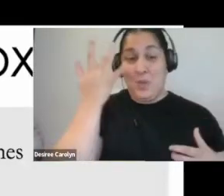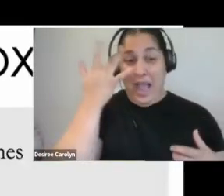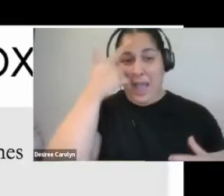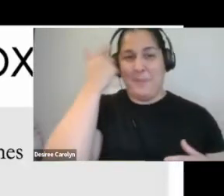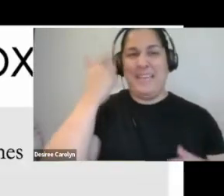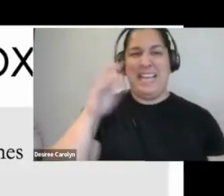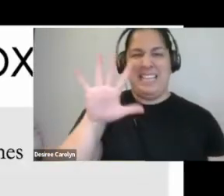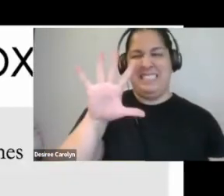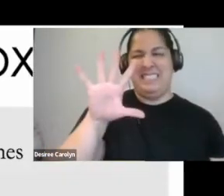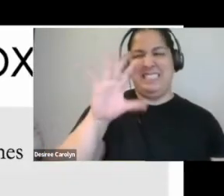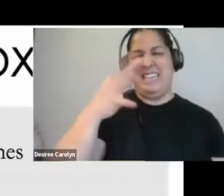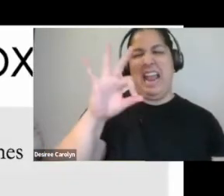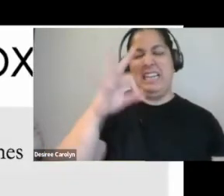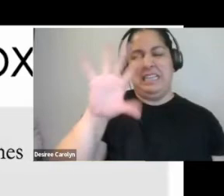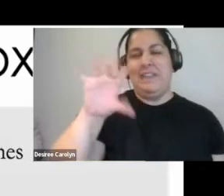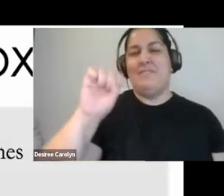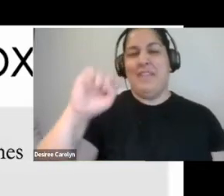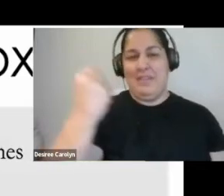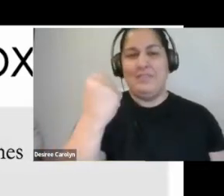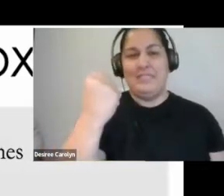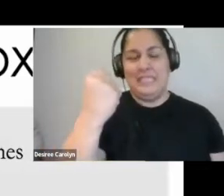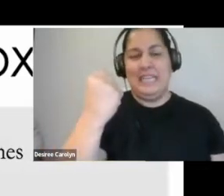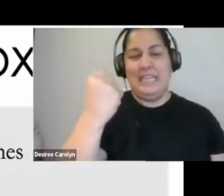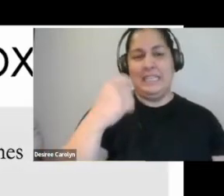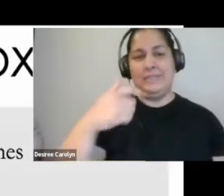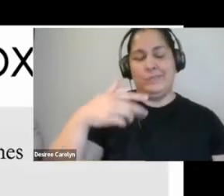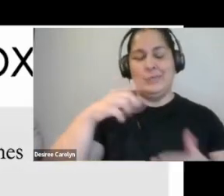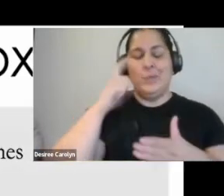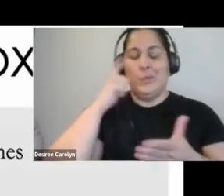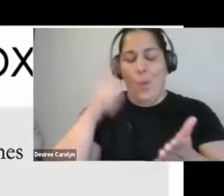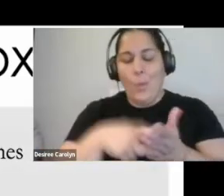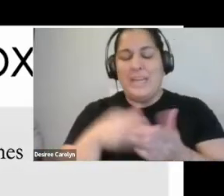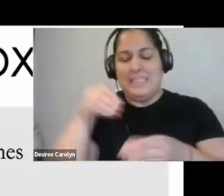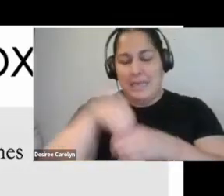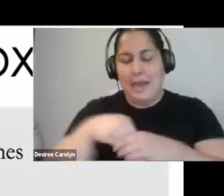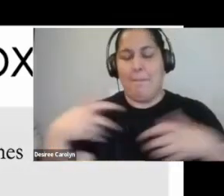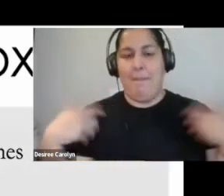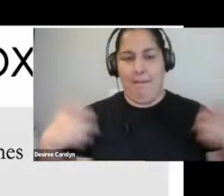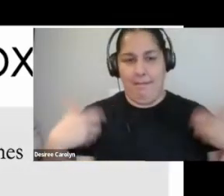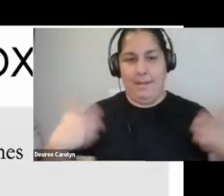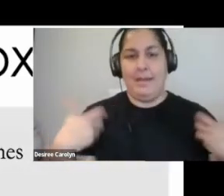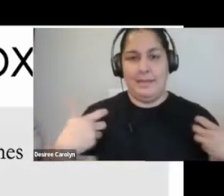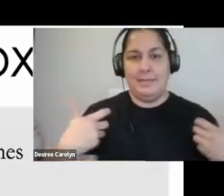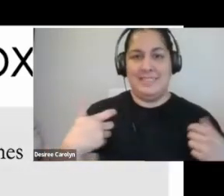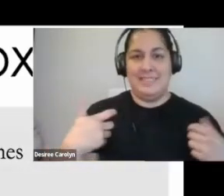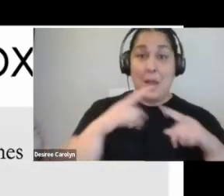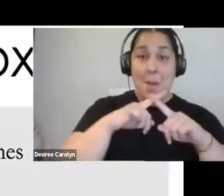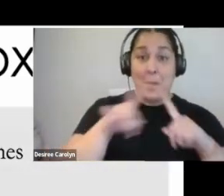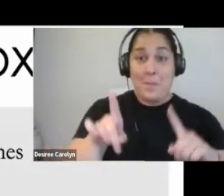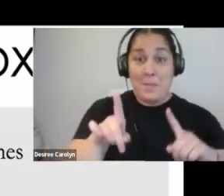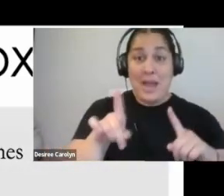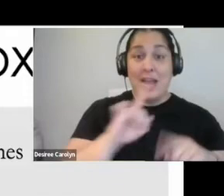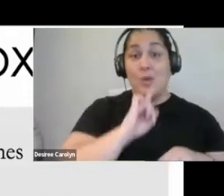actually like the most notorious outbreak of MPOX was in the, before now, was in the early 2000s